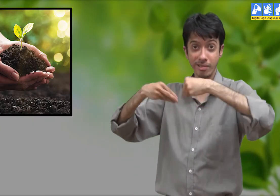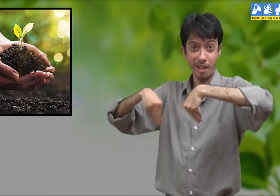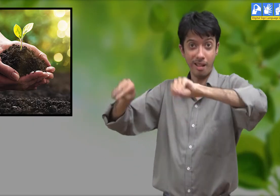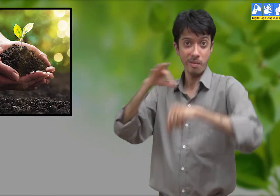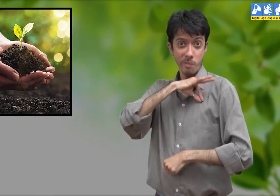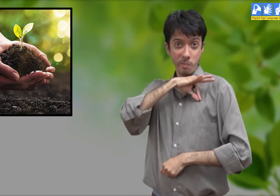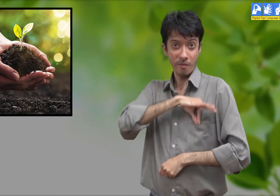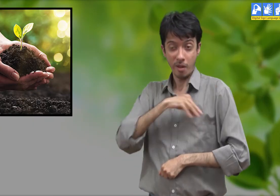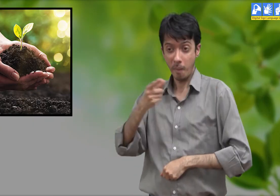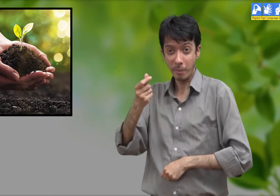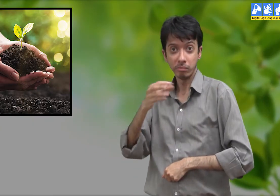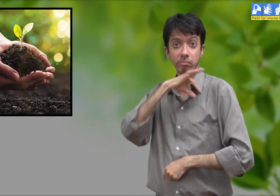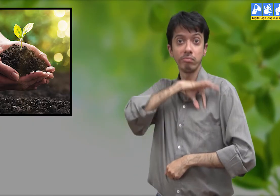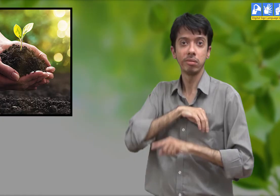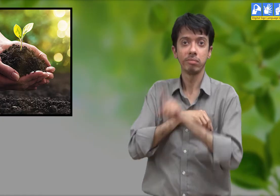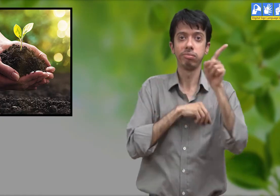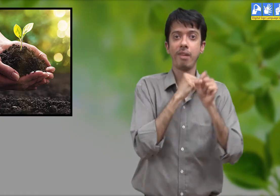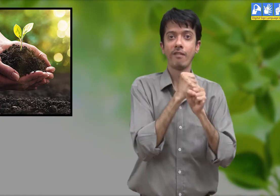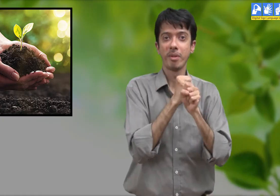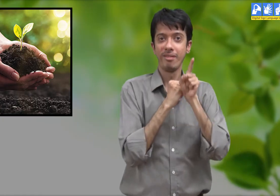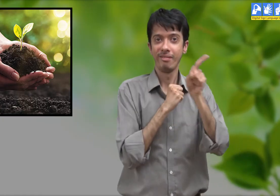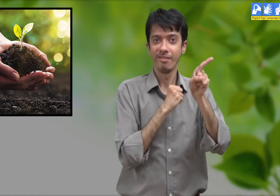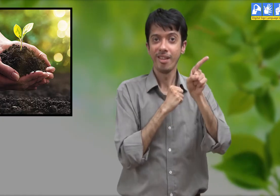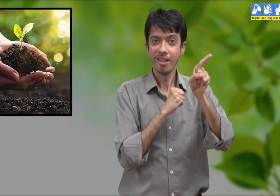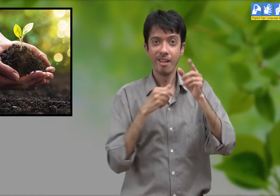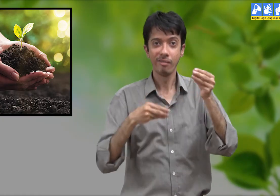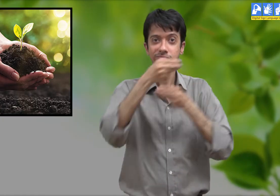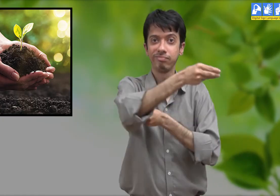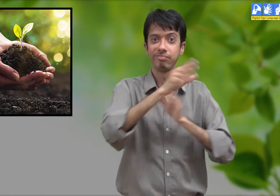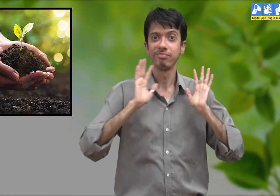And when they sell them they pay taxes to the government.